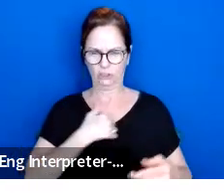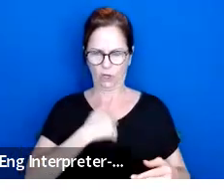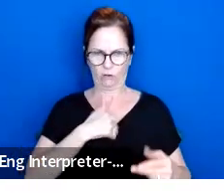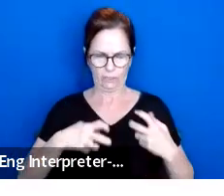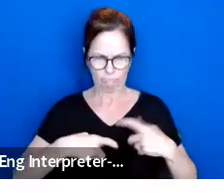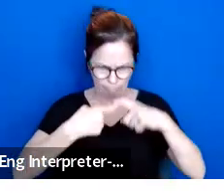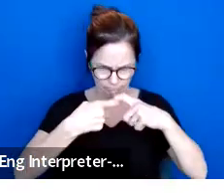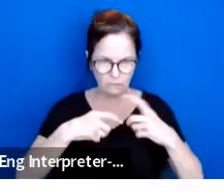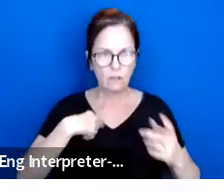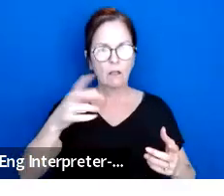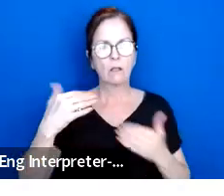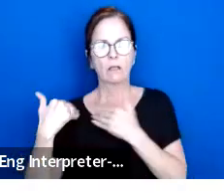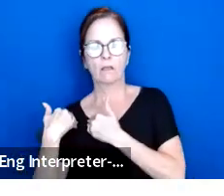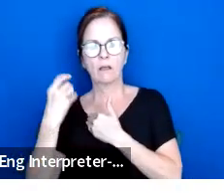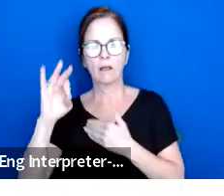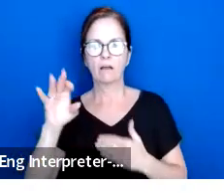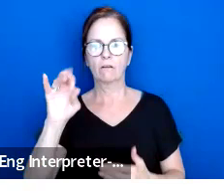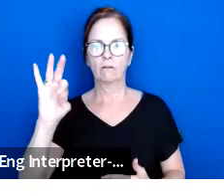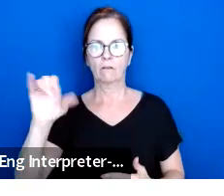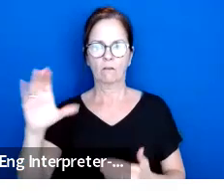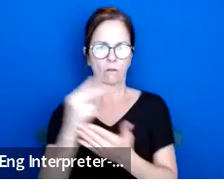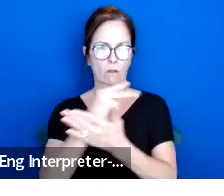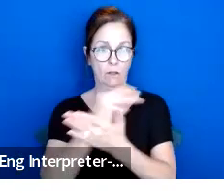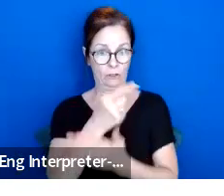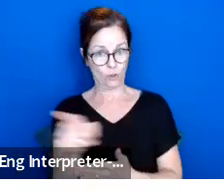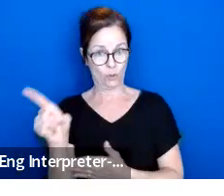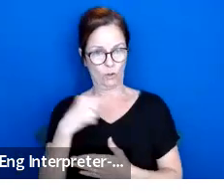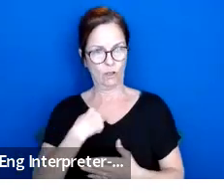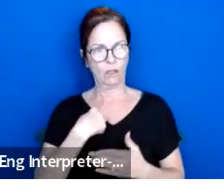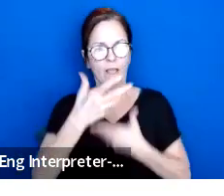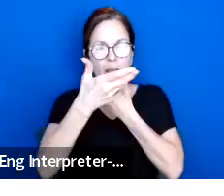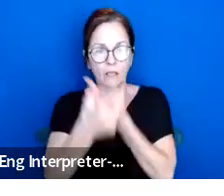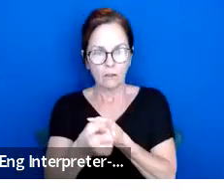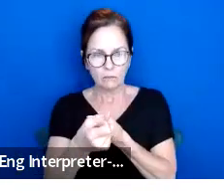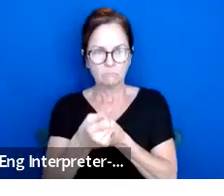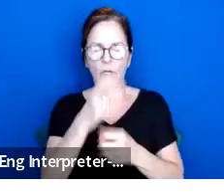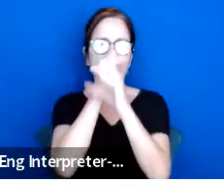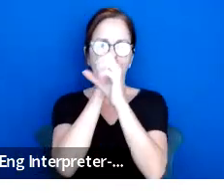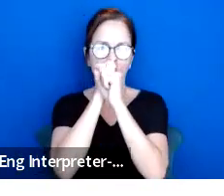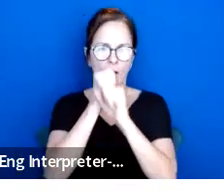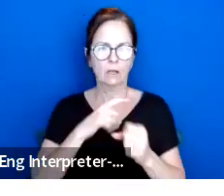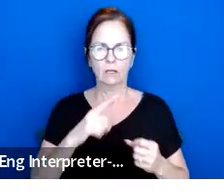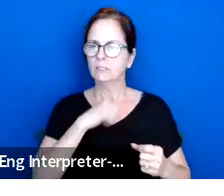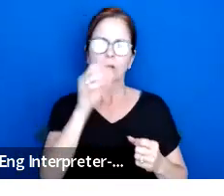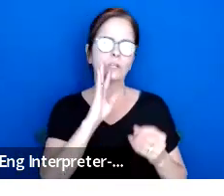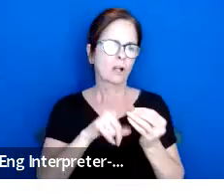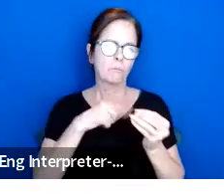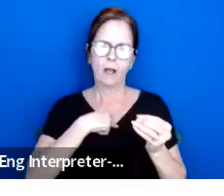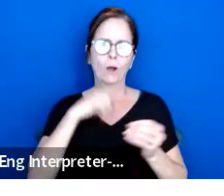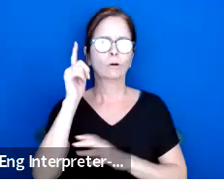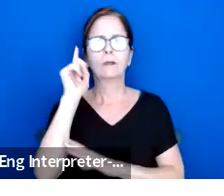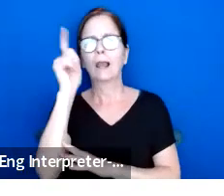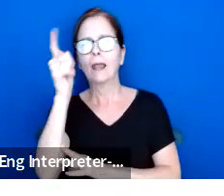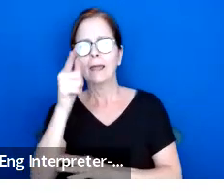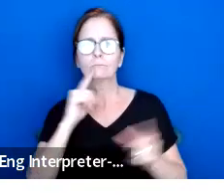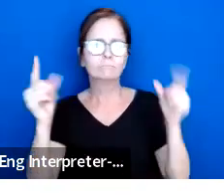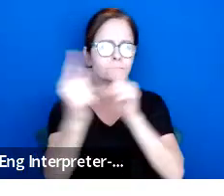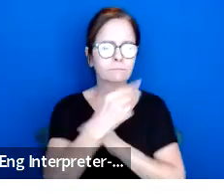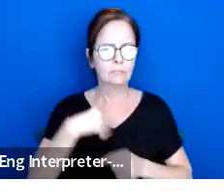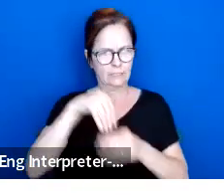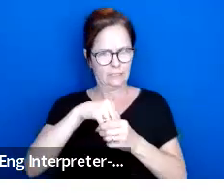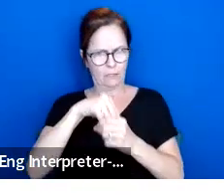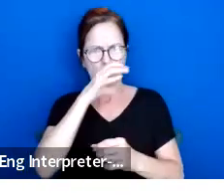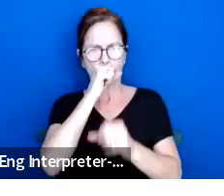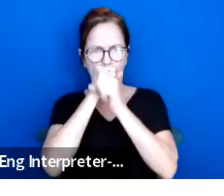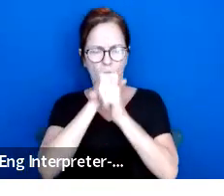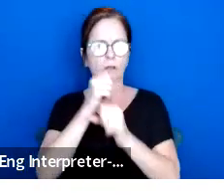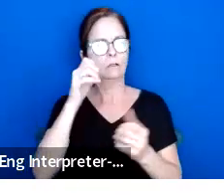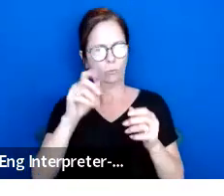Confidentiality. Don't talk about it outside of the space and people on your PRT.